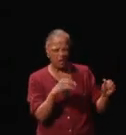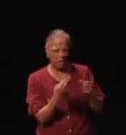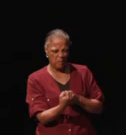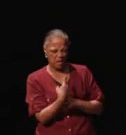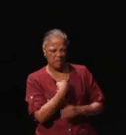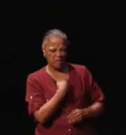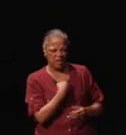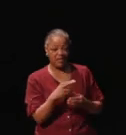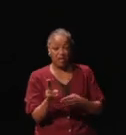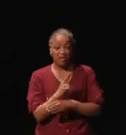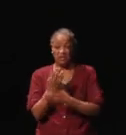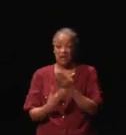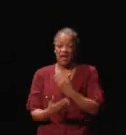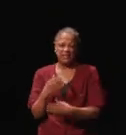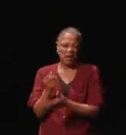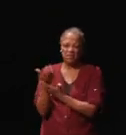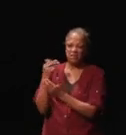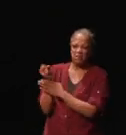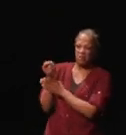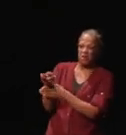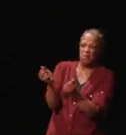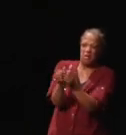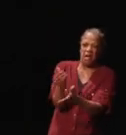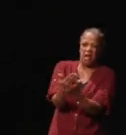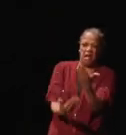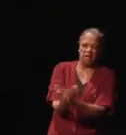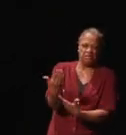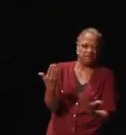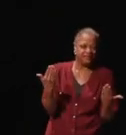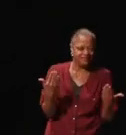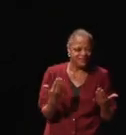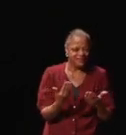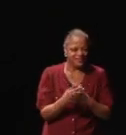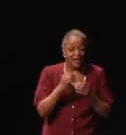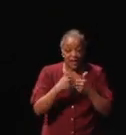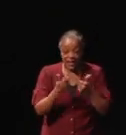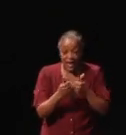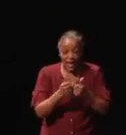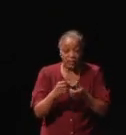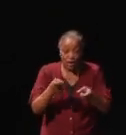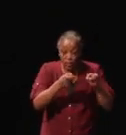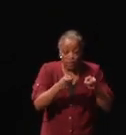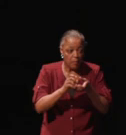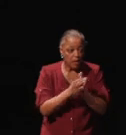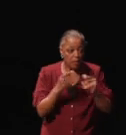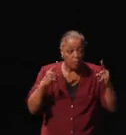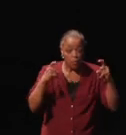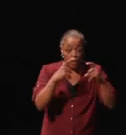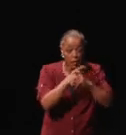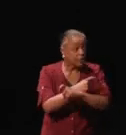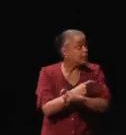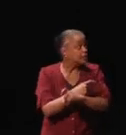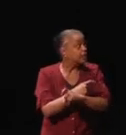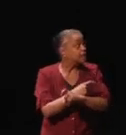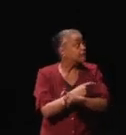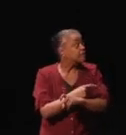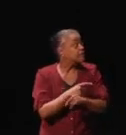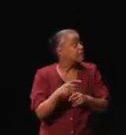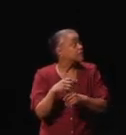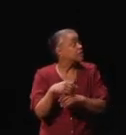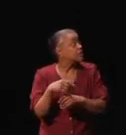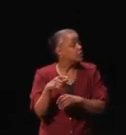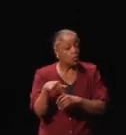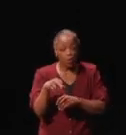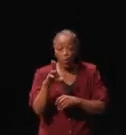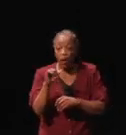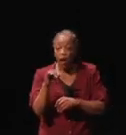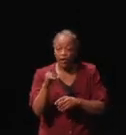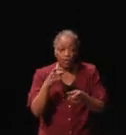As gauge and control is a global complex, the quad controller has adapted to suit the